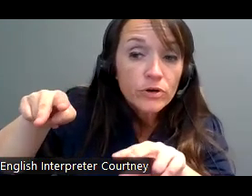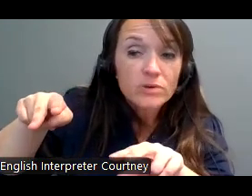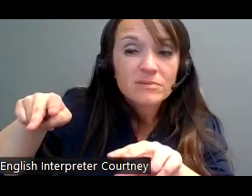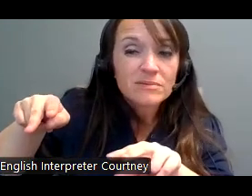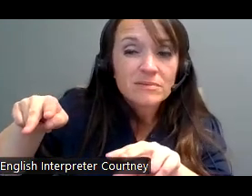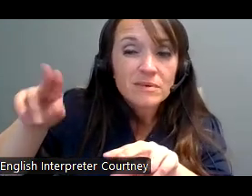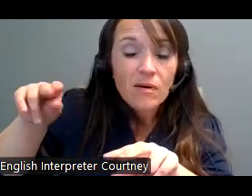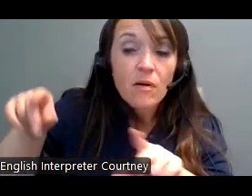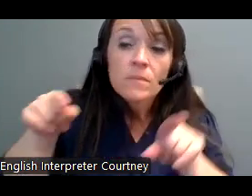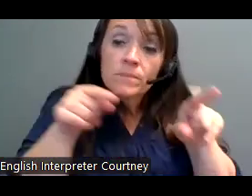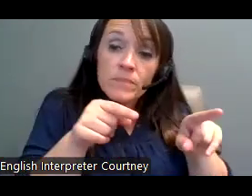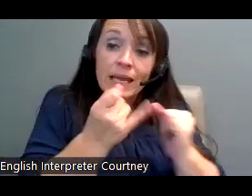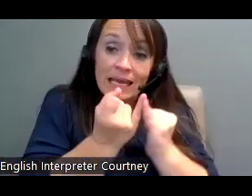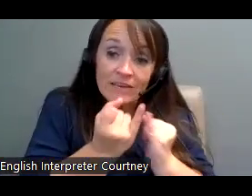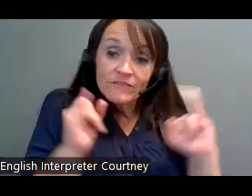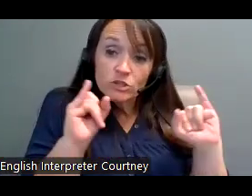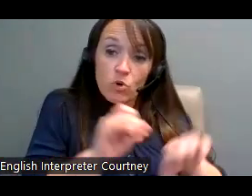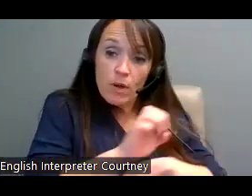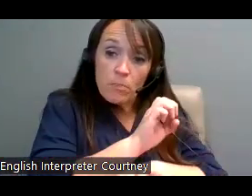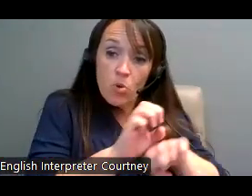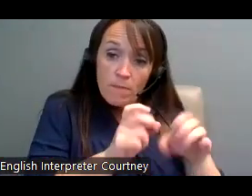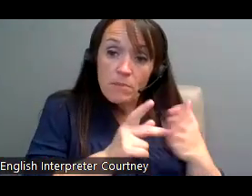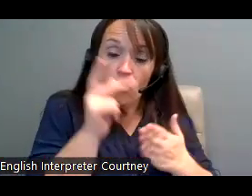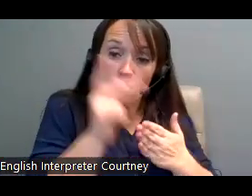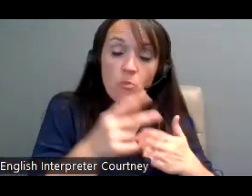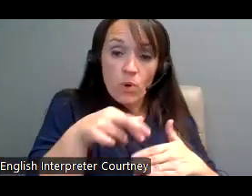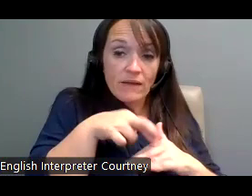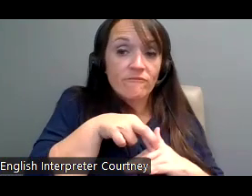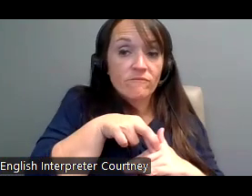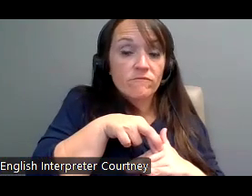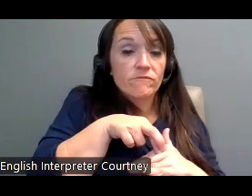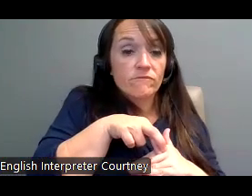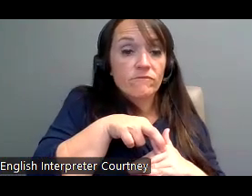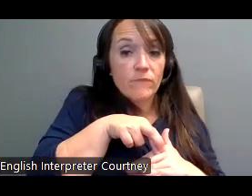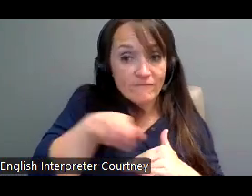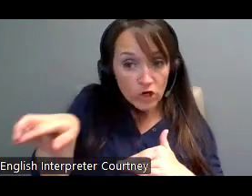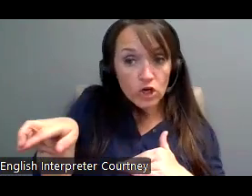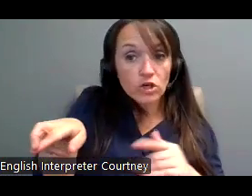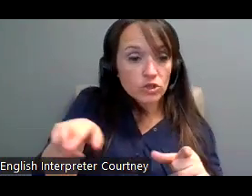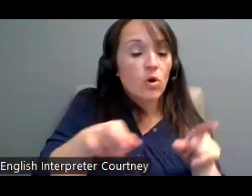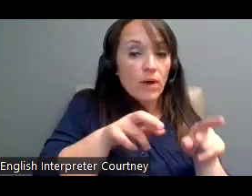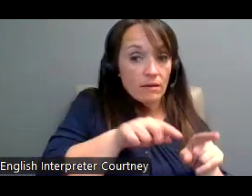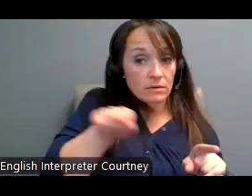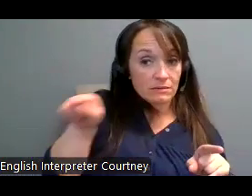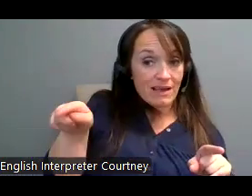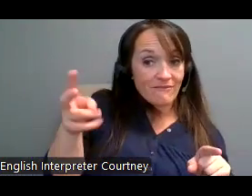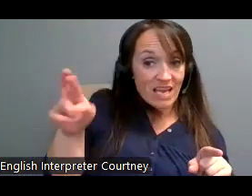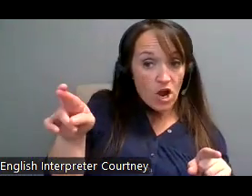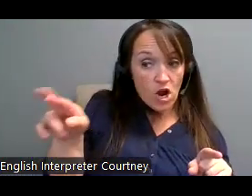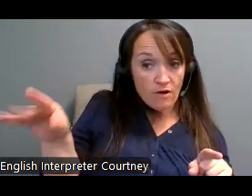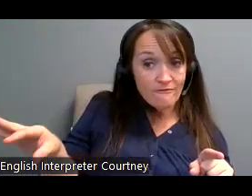of see no, we made the referrals for vocational rehabilitation to locate the job and then to get